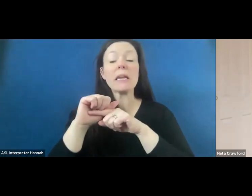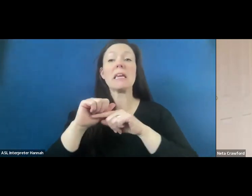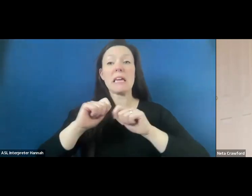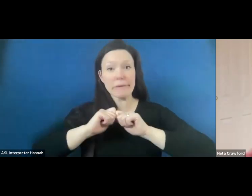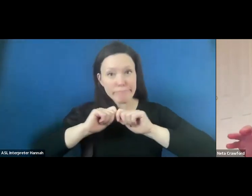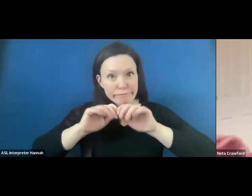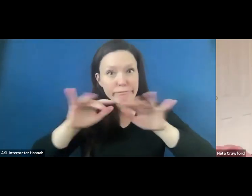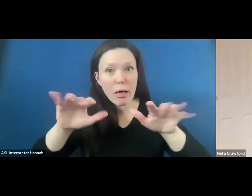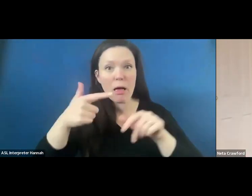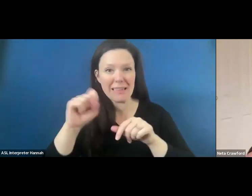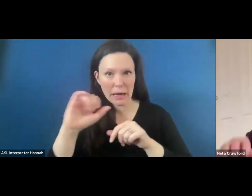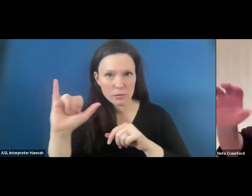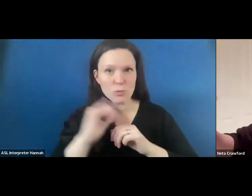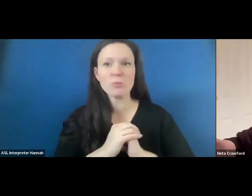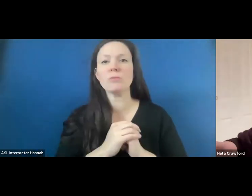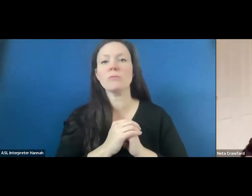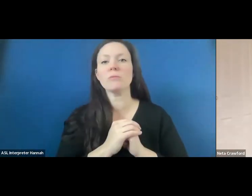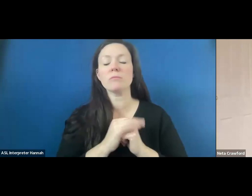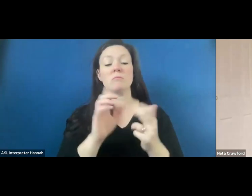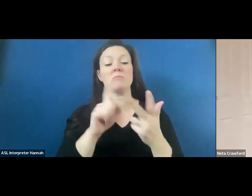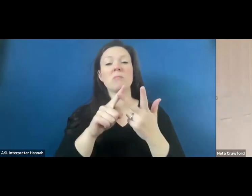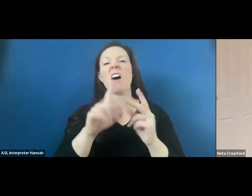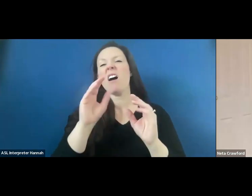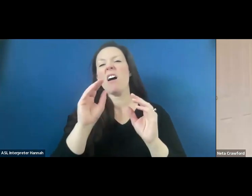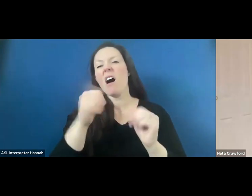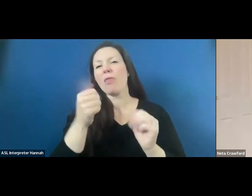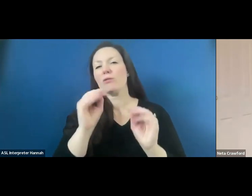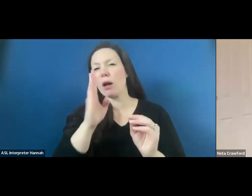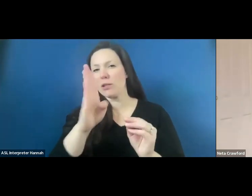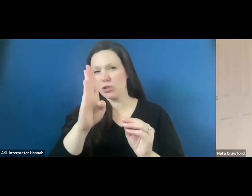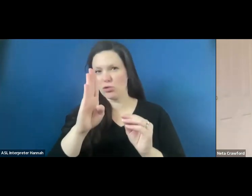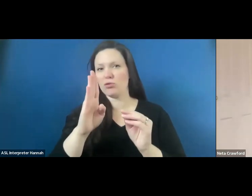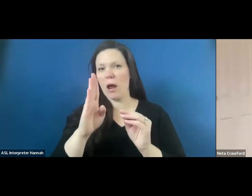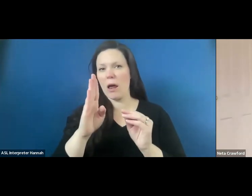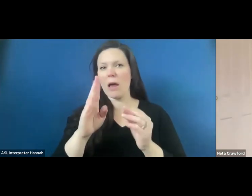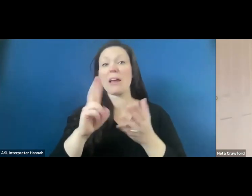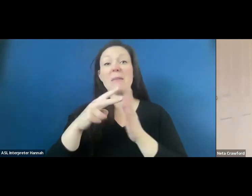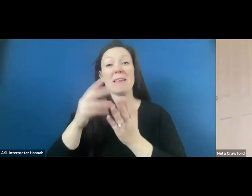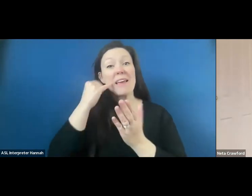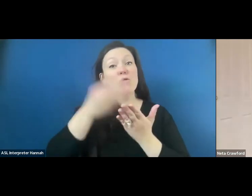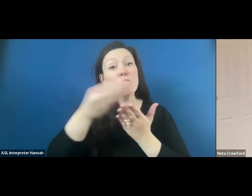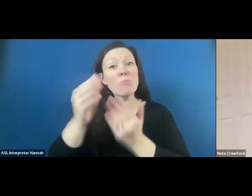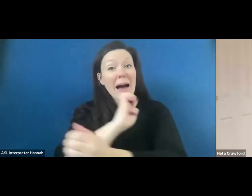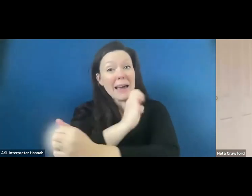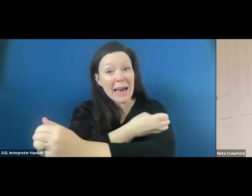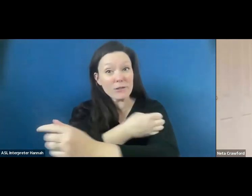And then there's the indirect contribution of purchased energy from bases and installations.